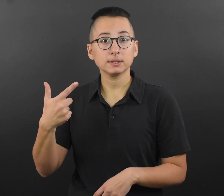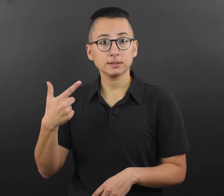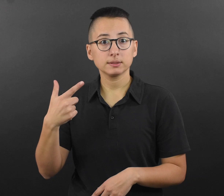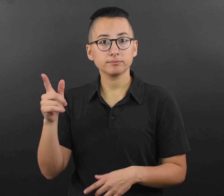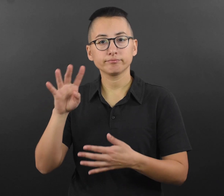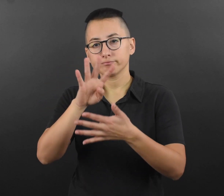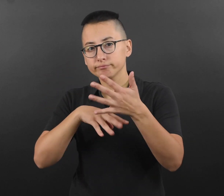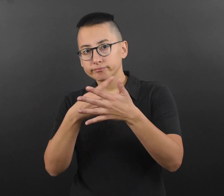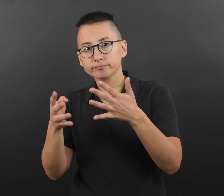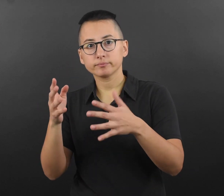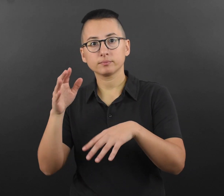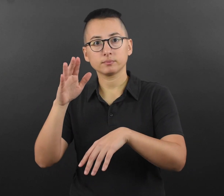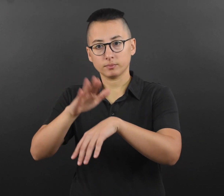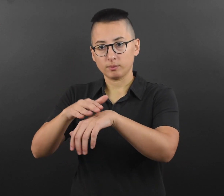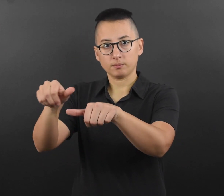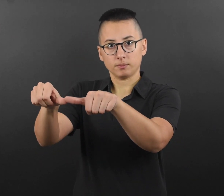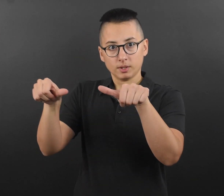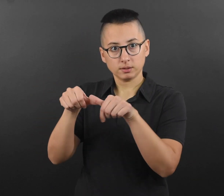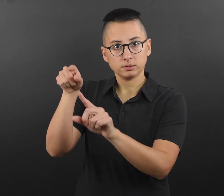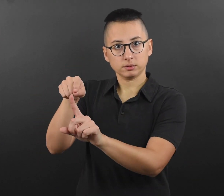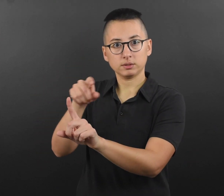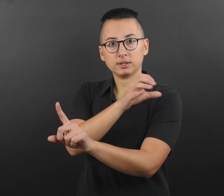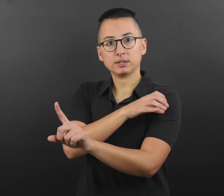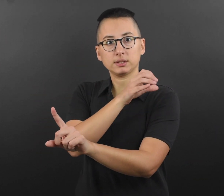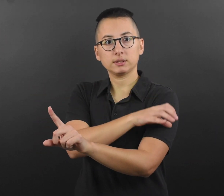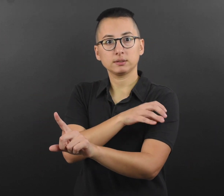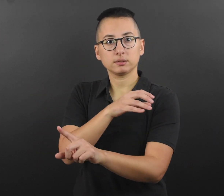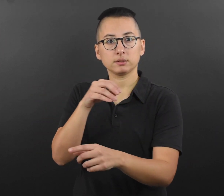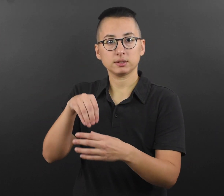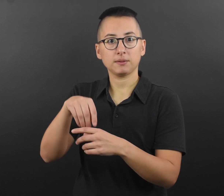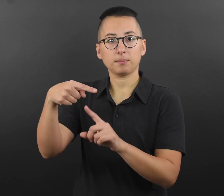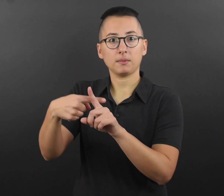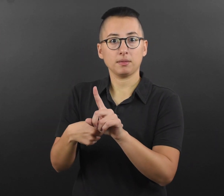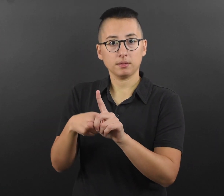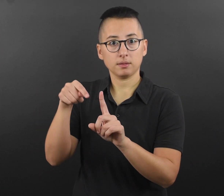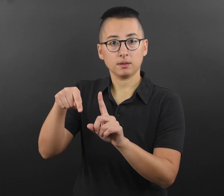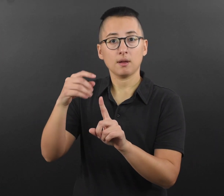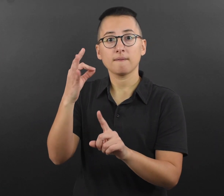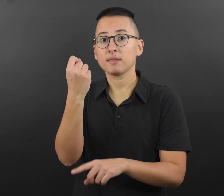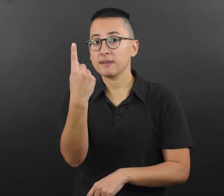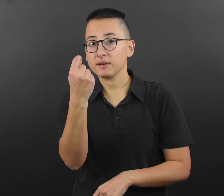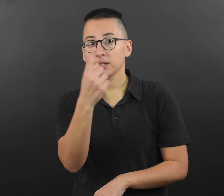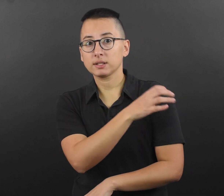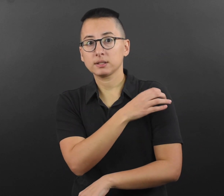schedule on-site vaccination clinics this month, with 11 clinics scheduled for this week alone.